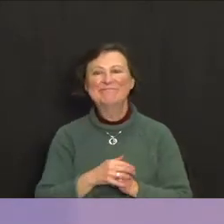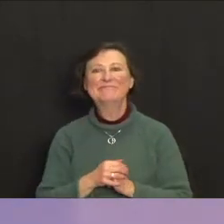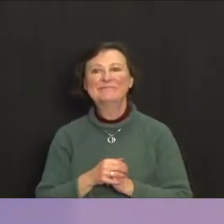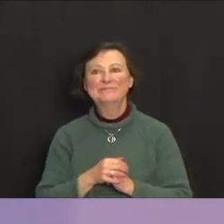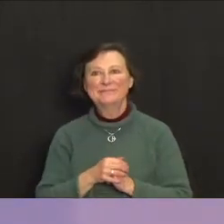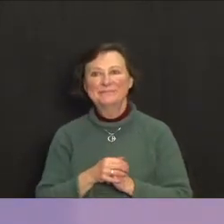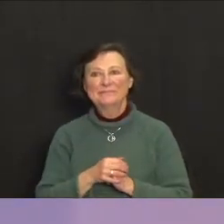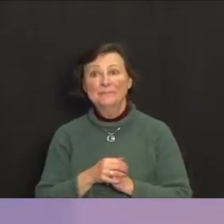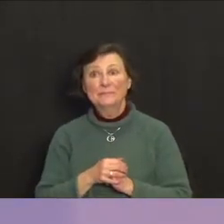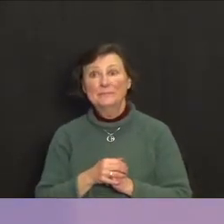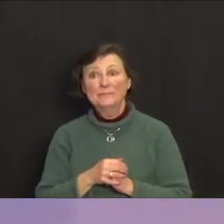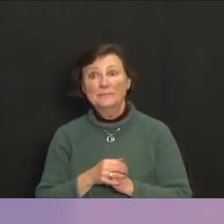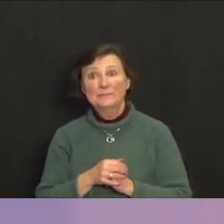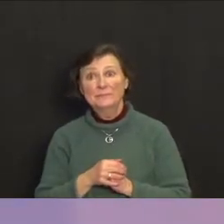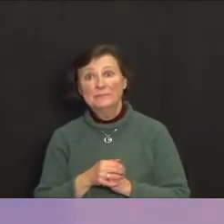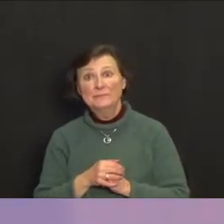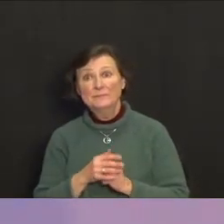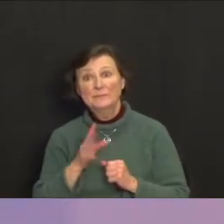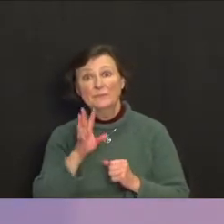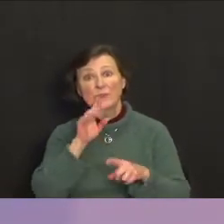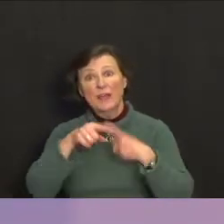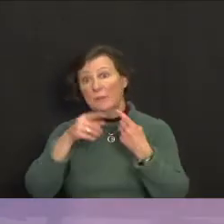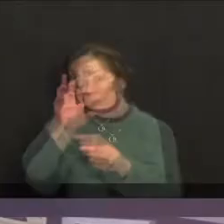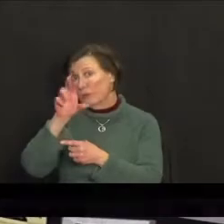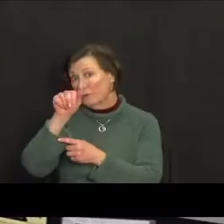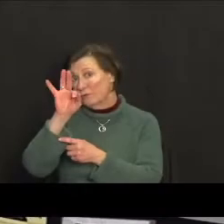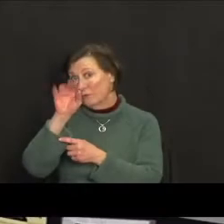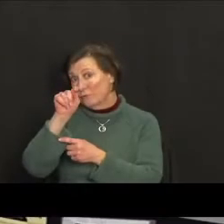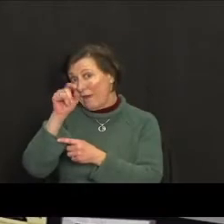And we will talk about a crafting idea that you can come do in a minute, but